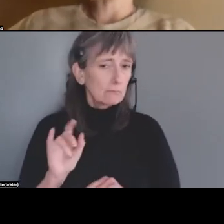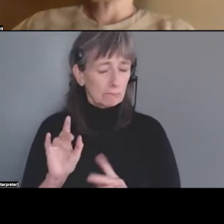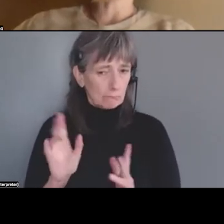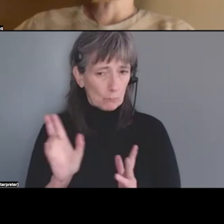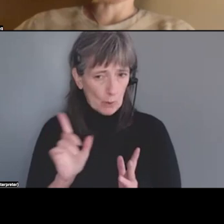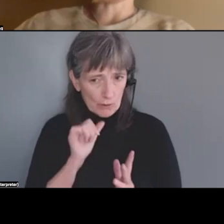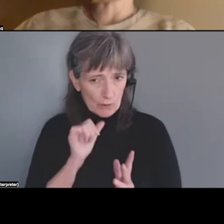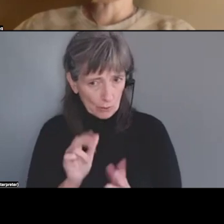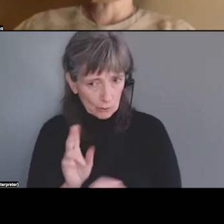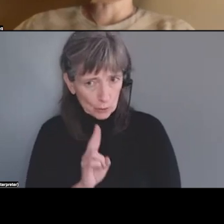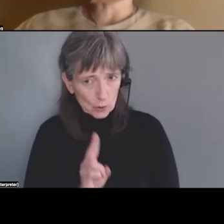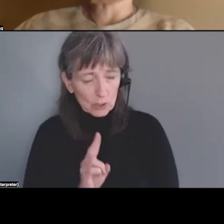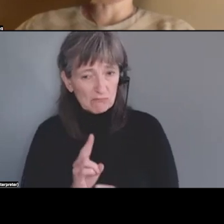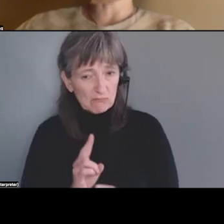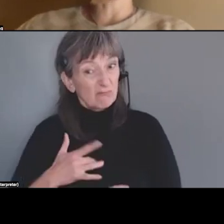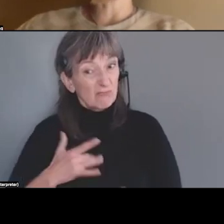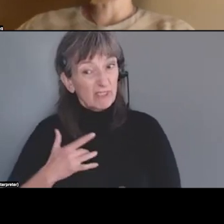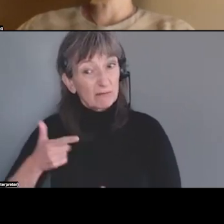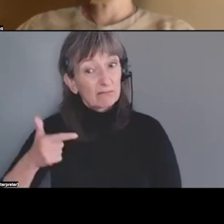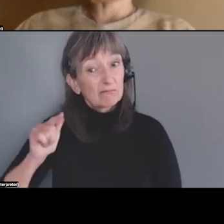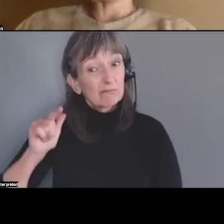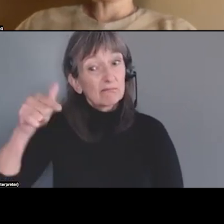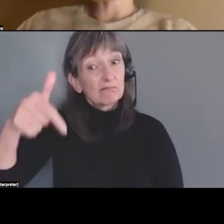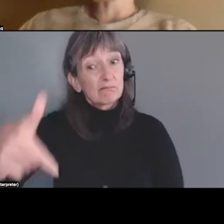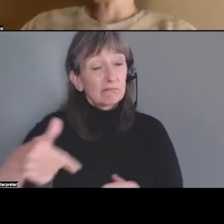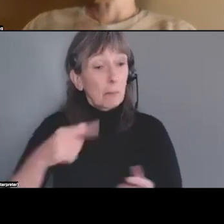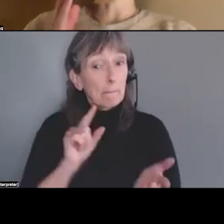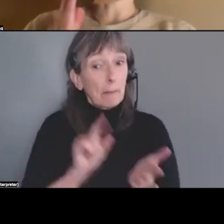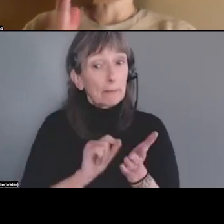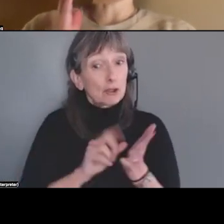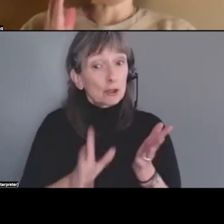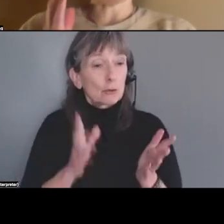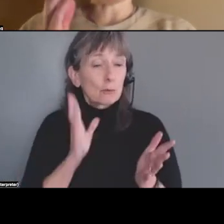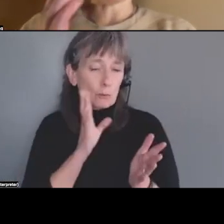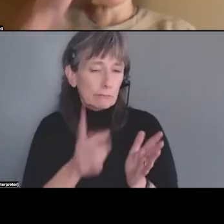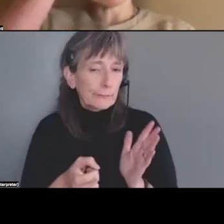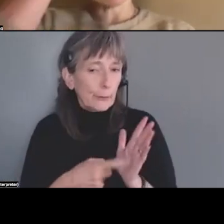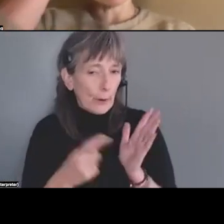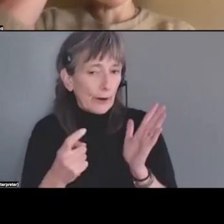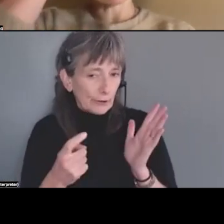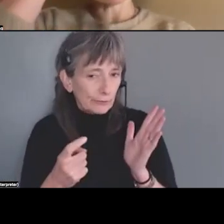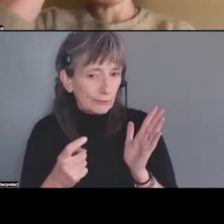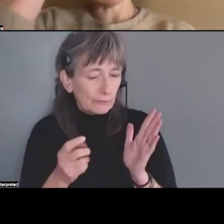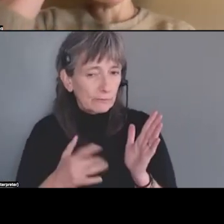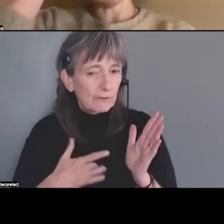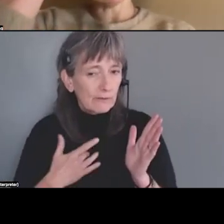will be required by publishers, there's also sort of a fine line to see because many of